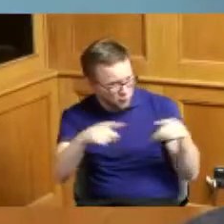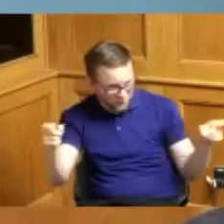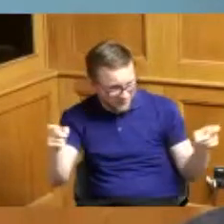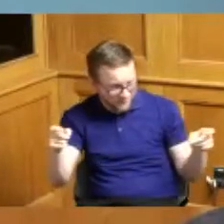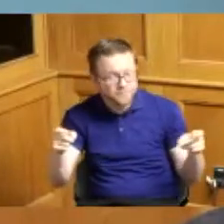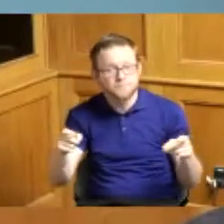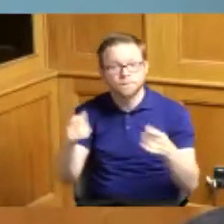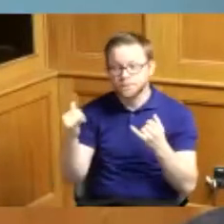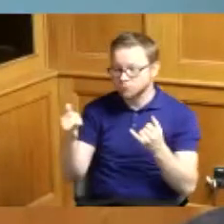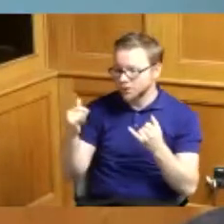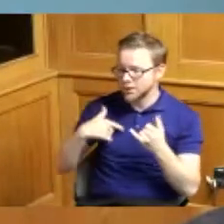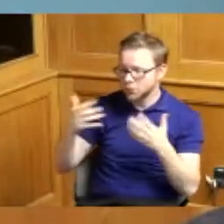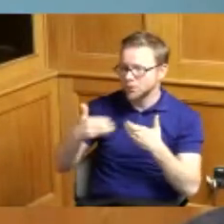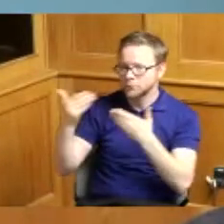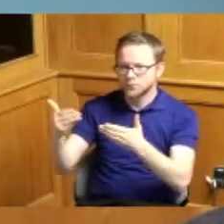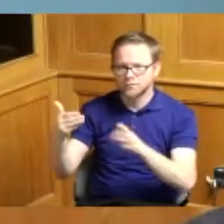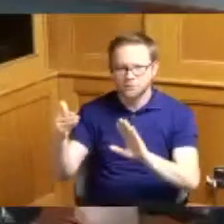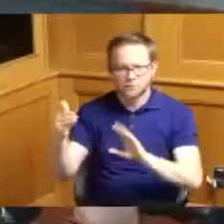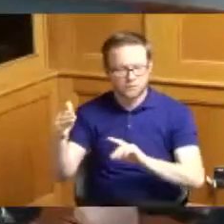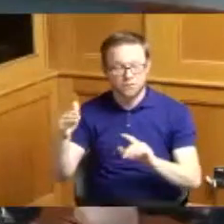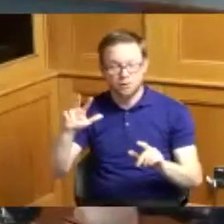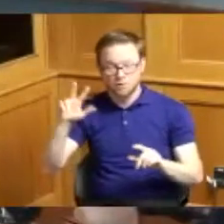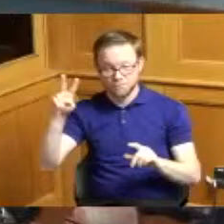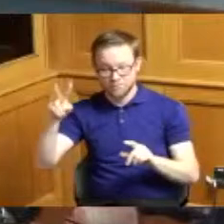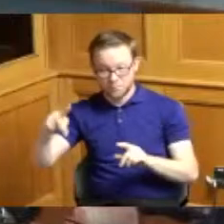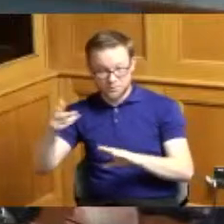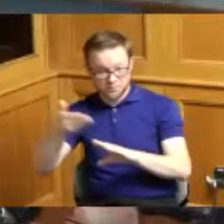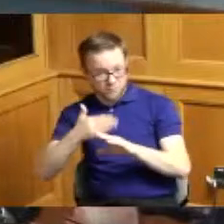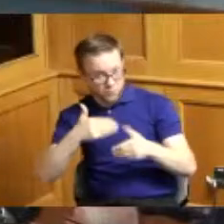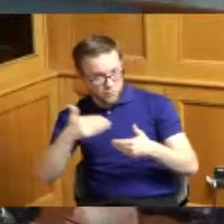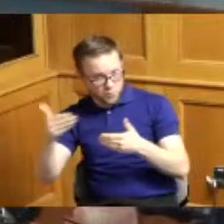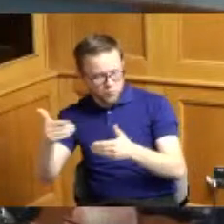like to make a motion before you make the motion I just want to say I just want to reiterate again